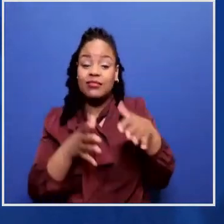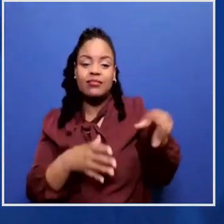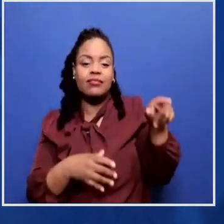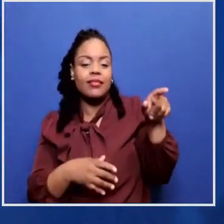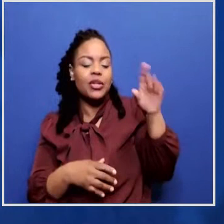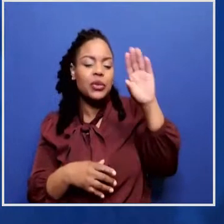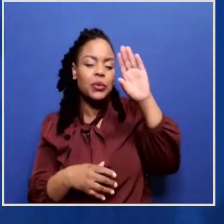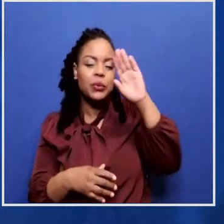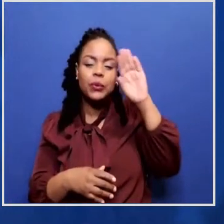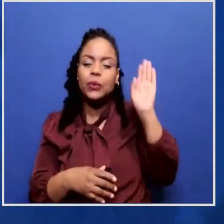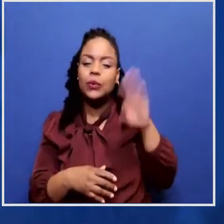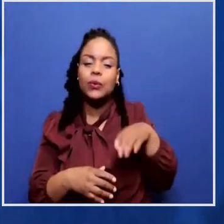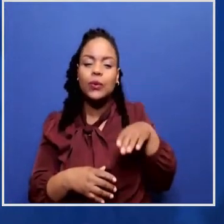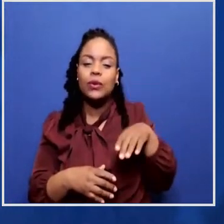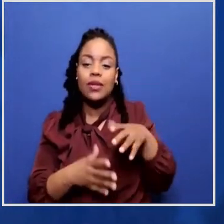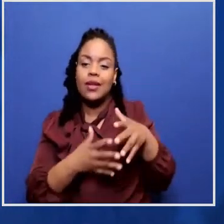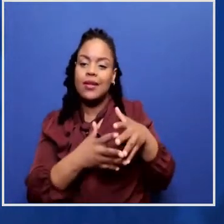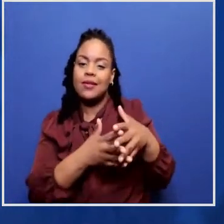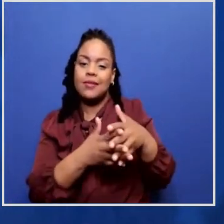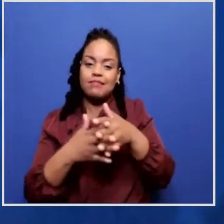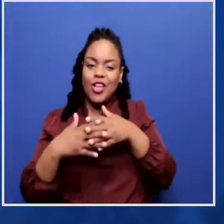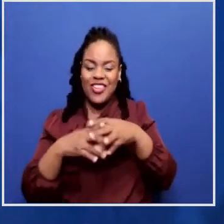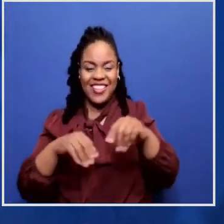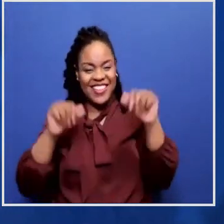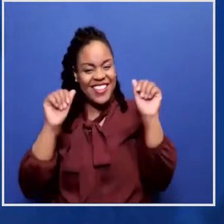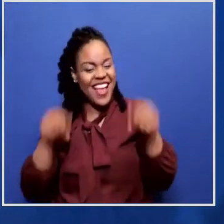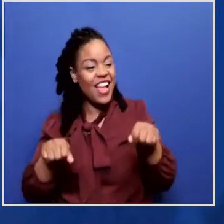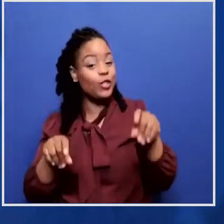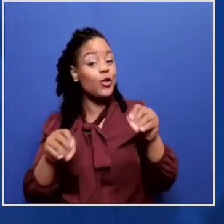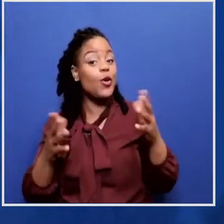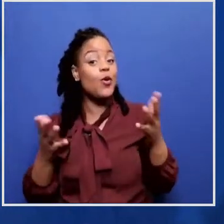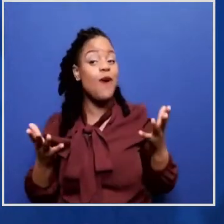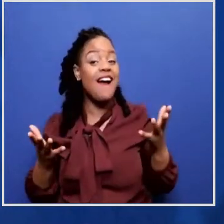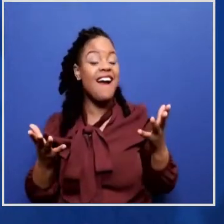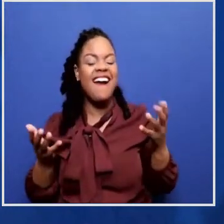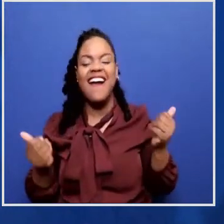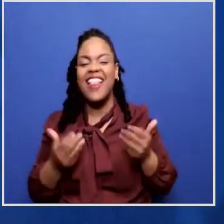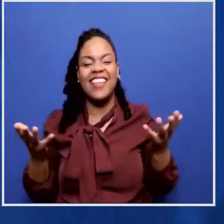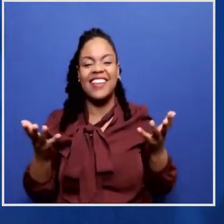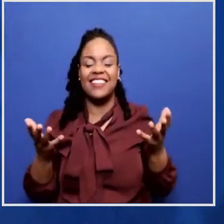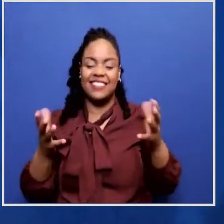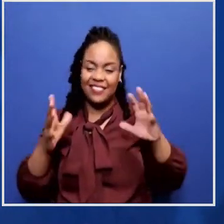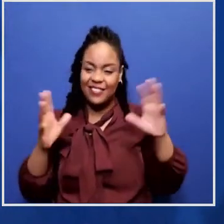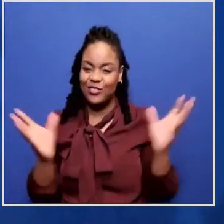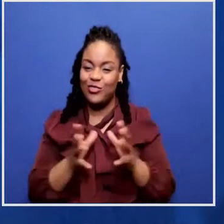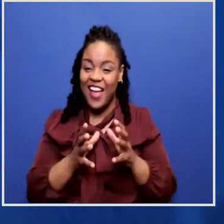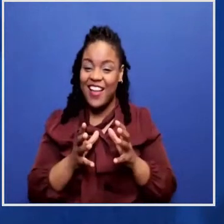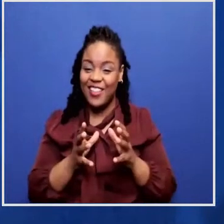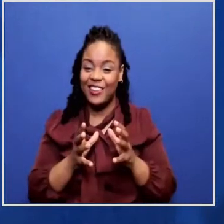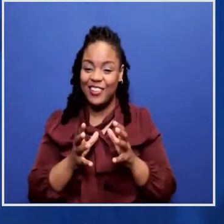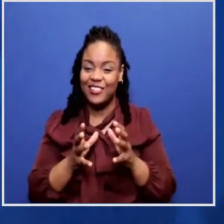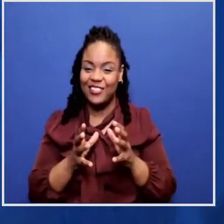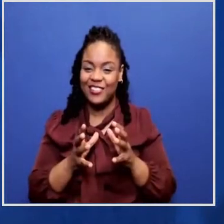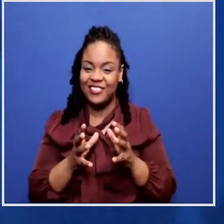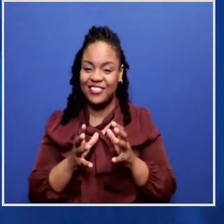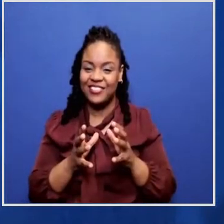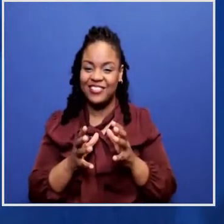YES, YOU HAVE MY PERMISSION. I WILL LET YOU SPEAK FOR ME. YES, YES, YES. THE NEXT ADMINISTRATION KNOWS THAT THERE IS NOTHING AMERICA